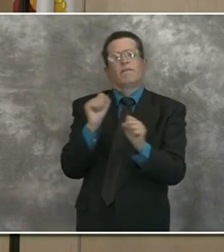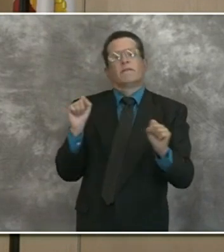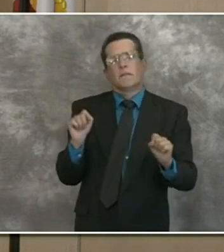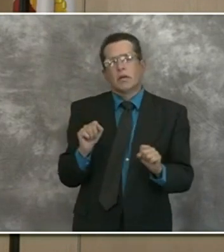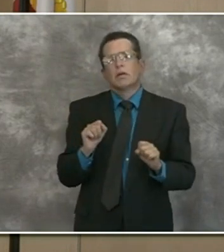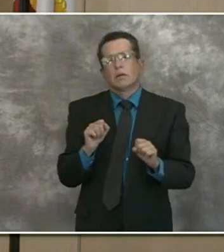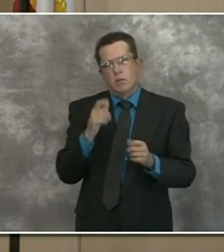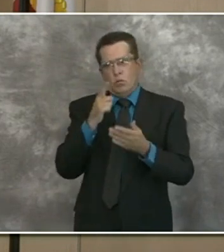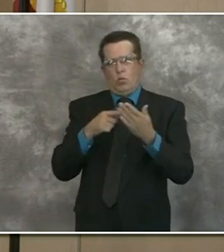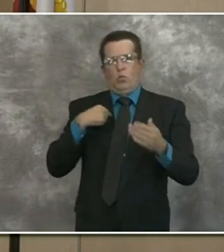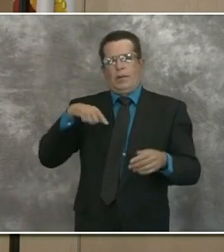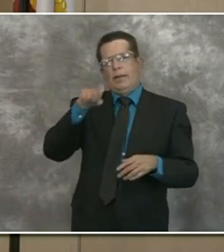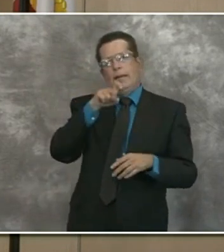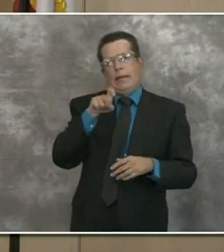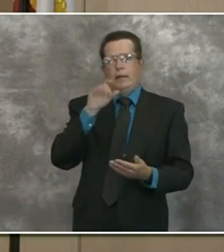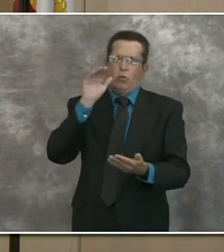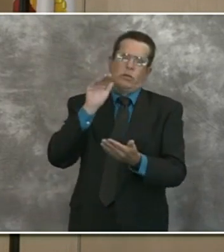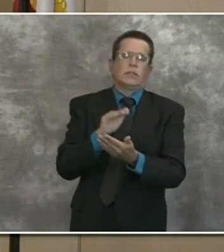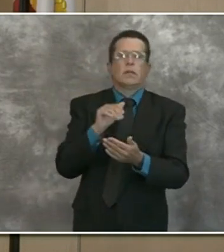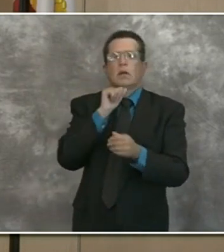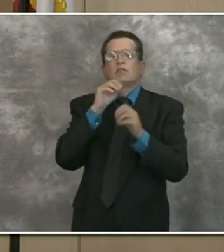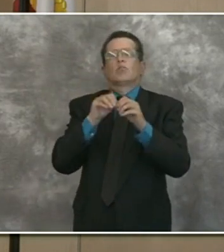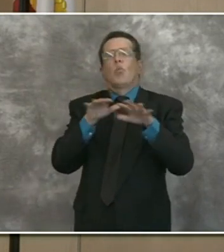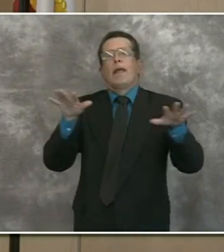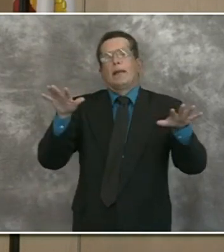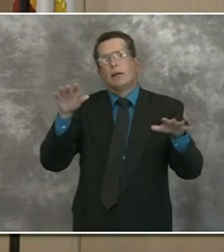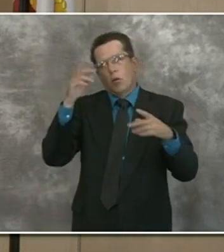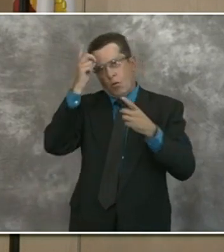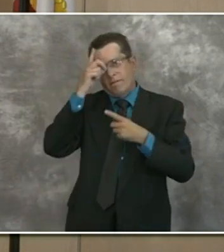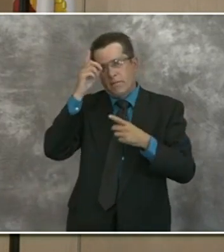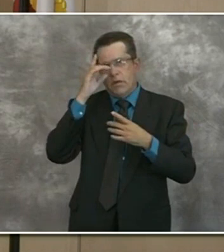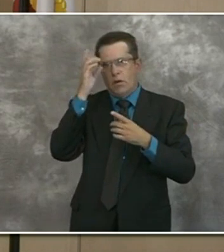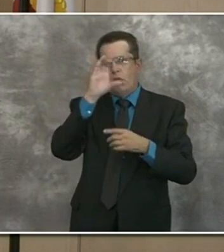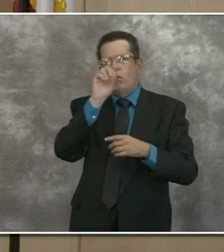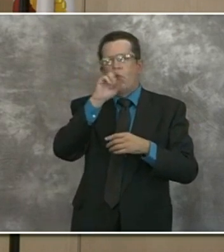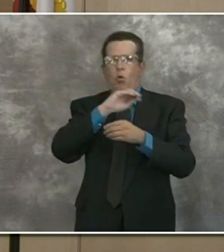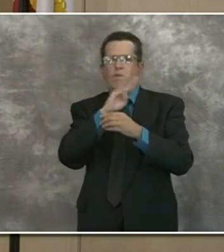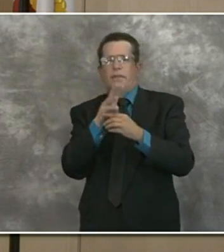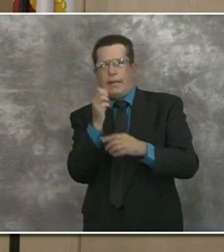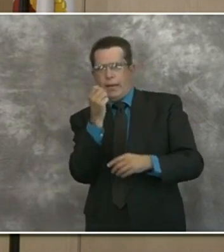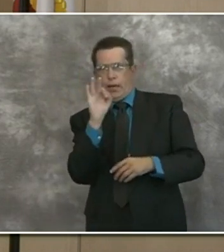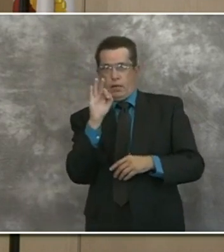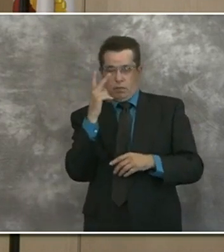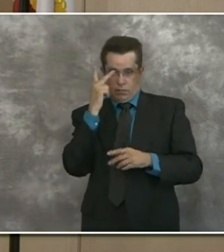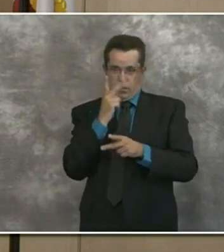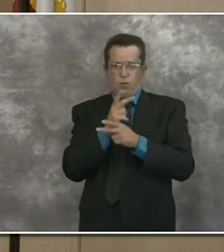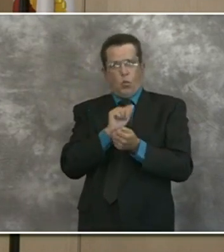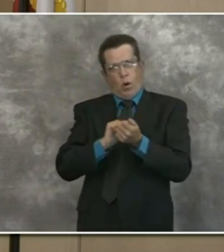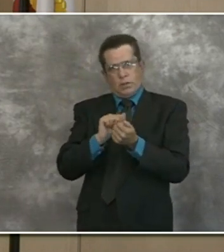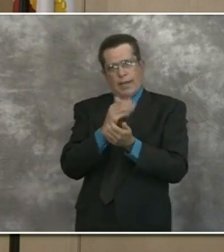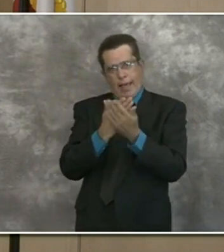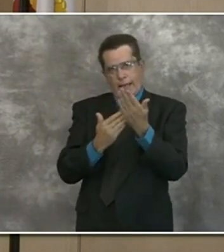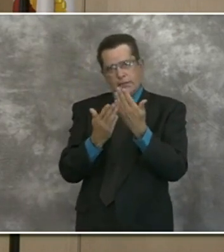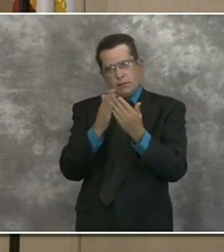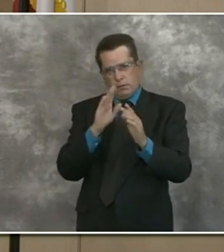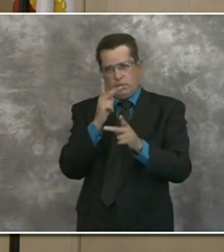INCREASE ACTIVITIES. WE MUST CONTINUE TO BE VIGILANT AND MAINTAIN THE EFFECTIVE STRATEGIES. THAT ARE NEEDED TO